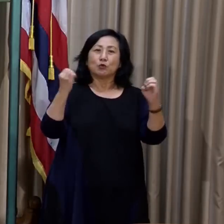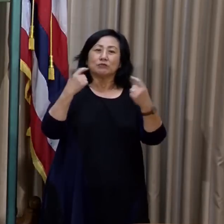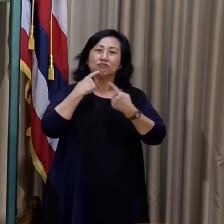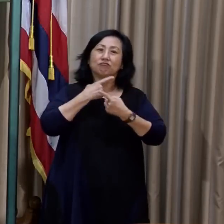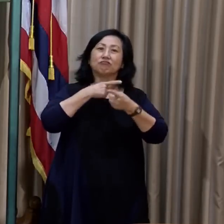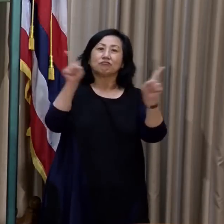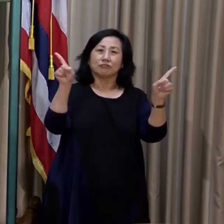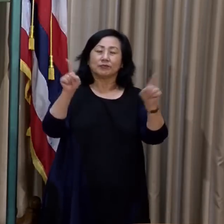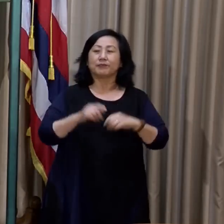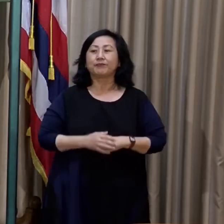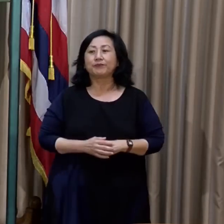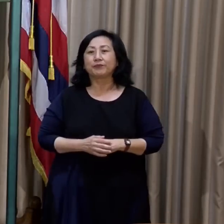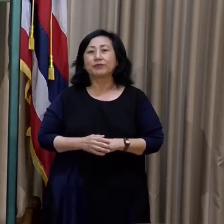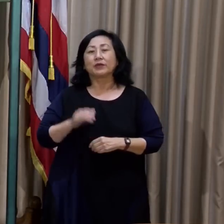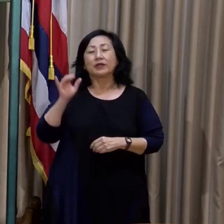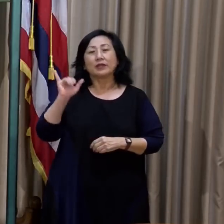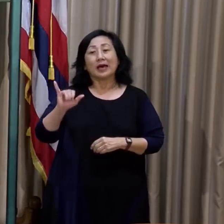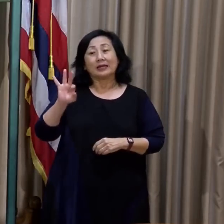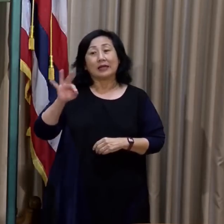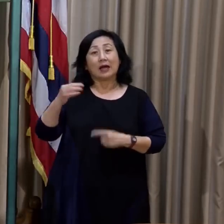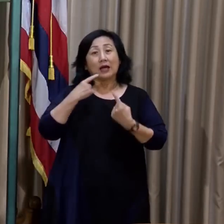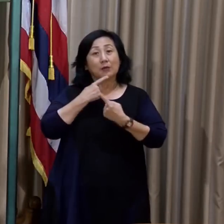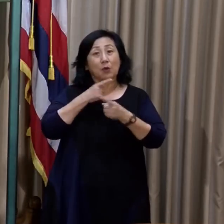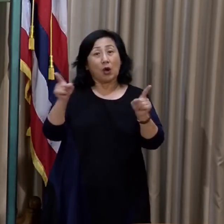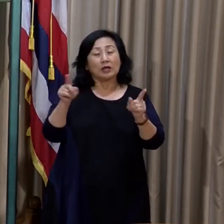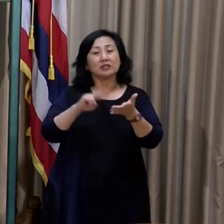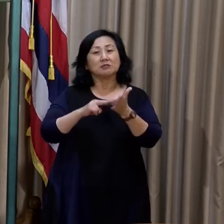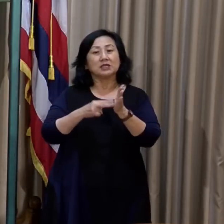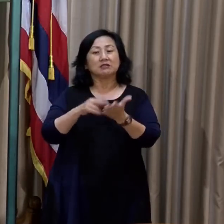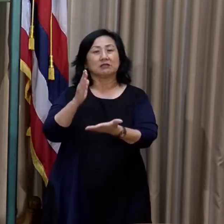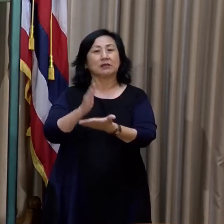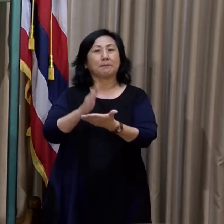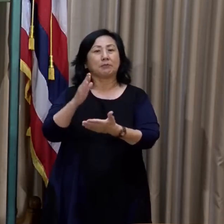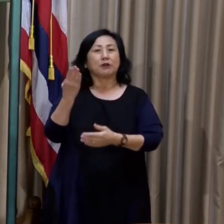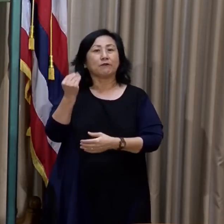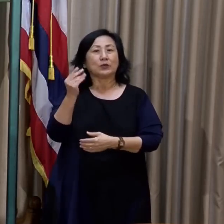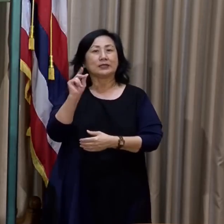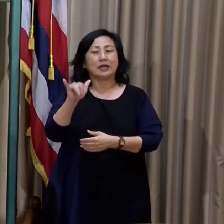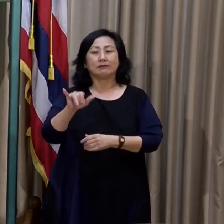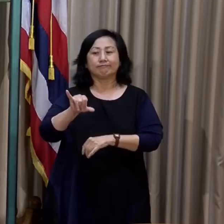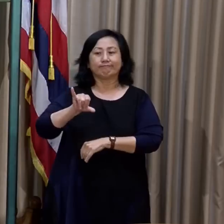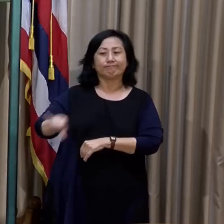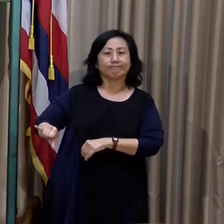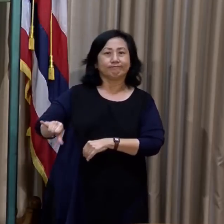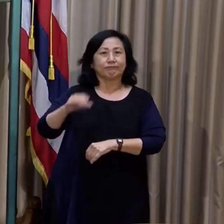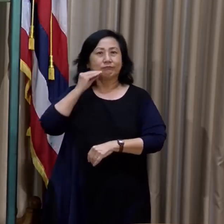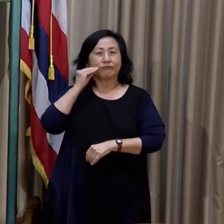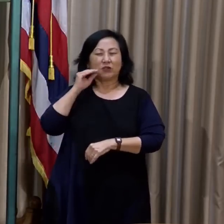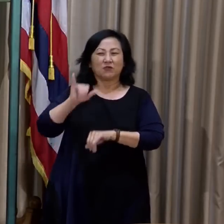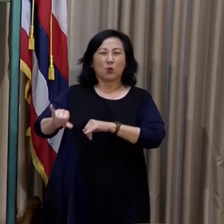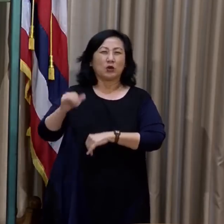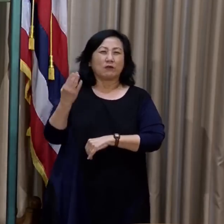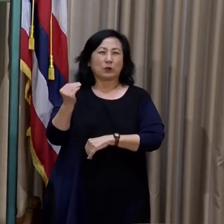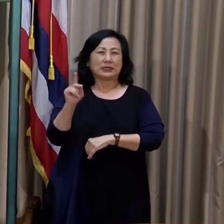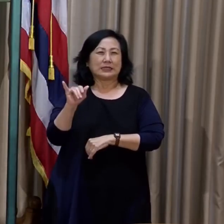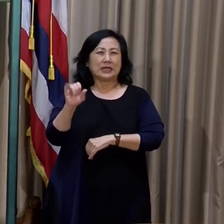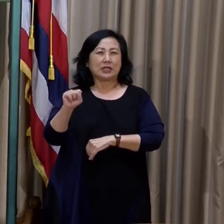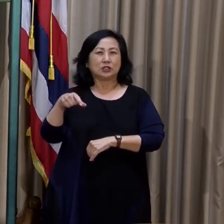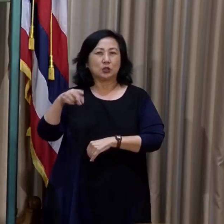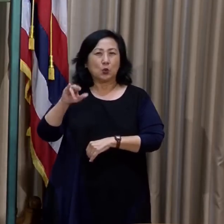TRAVEL. I DID SIGN THE EMERGENCY